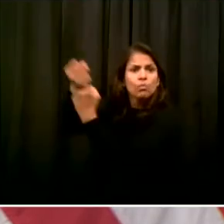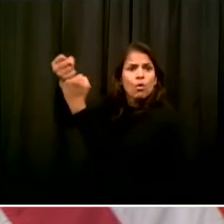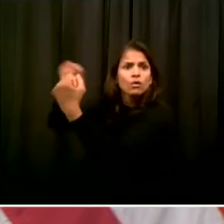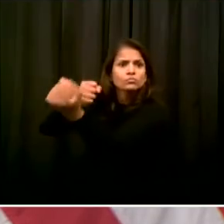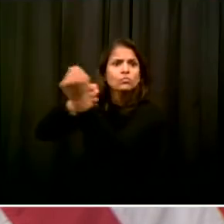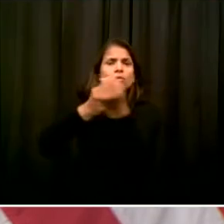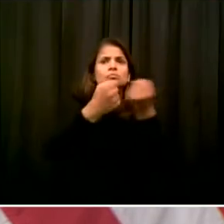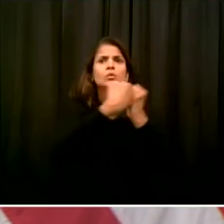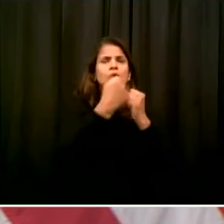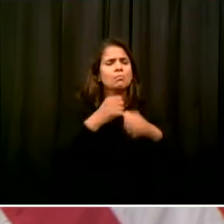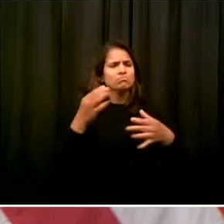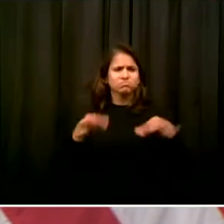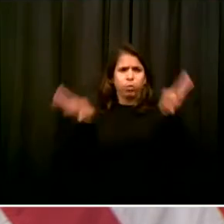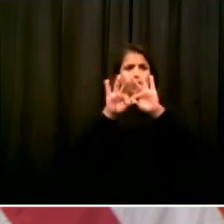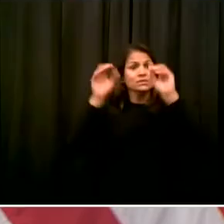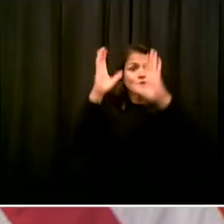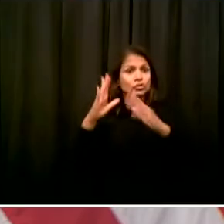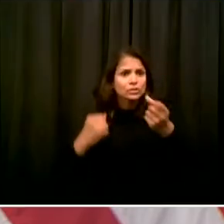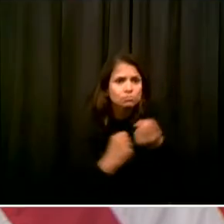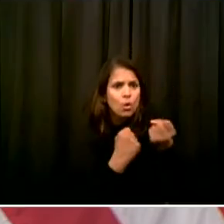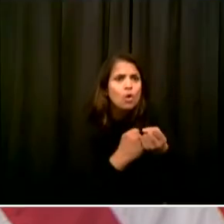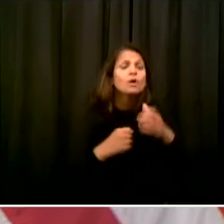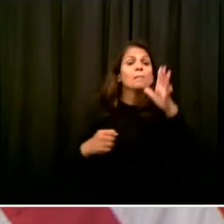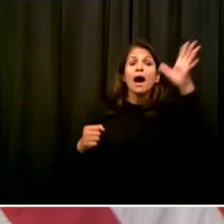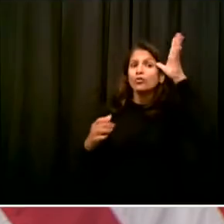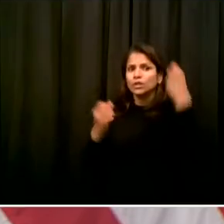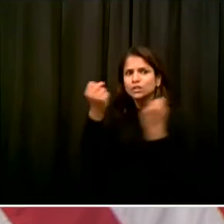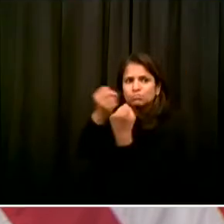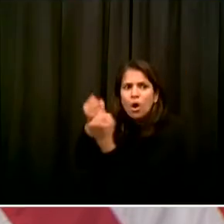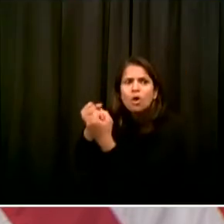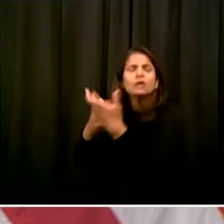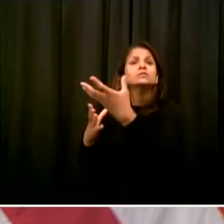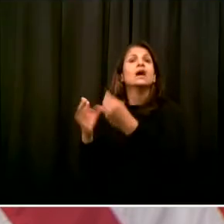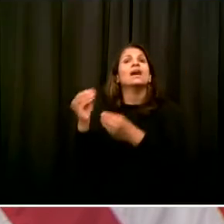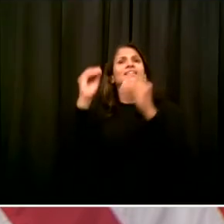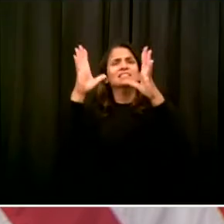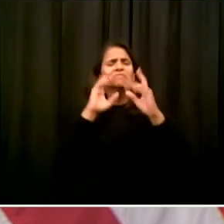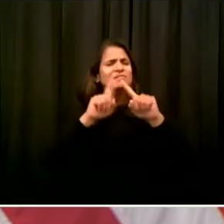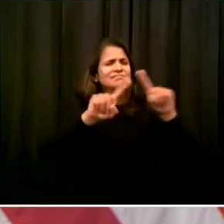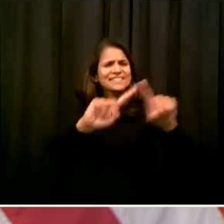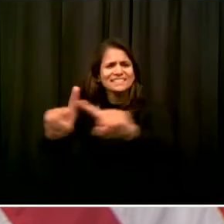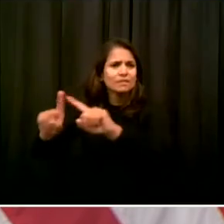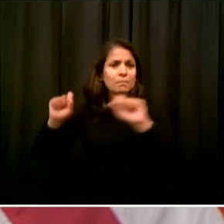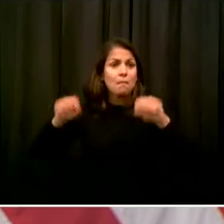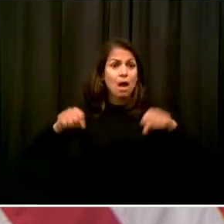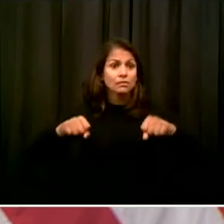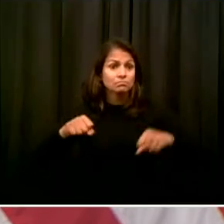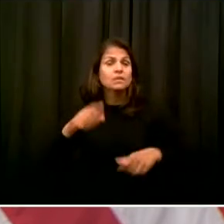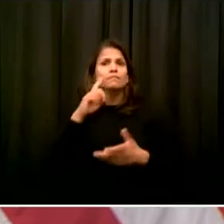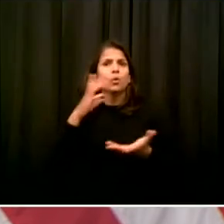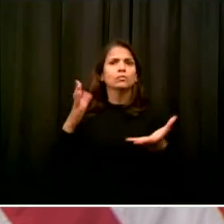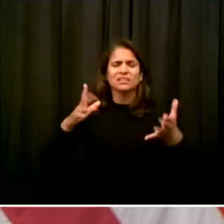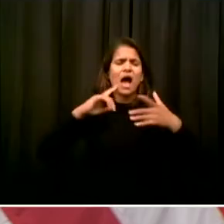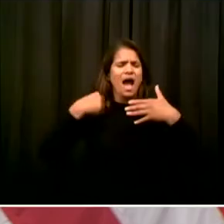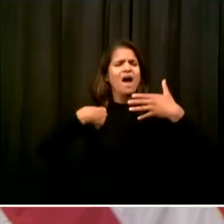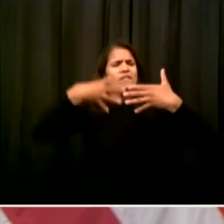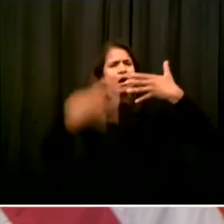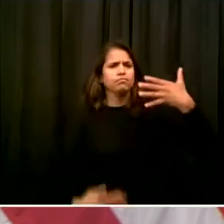NEEDS TO CATCH UP HOW DO WE USE THE METHODOLOGY TO HELP ETHMA CTCH UP AS WELL.